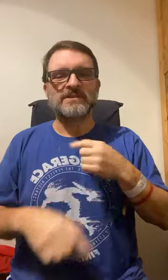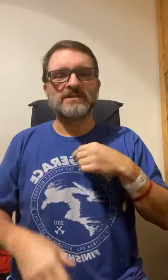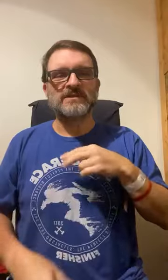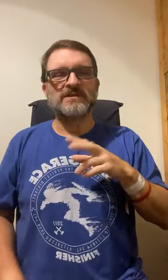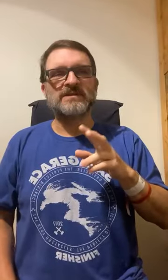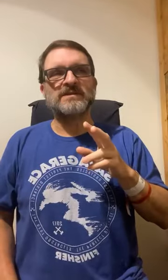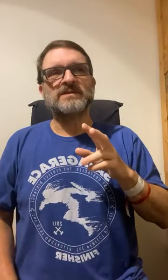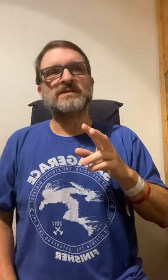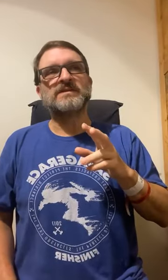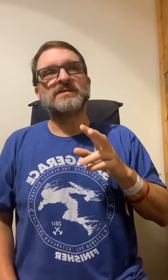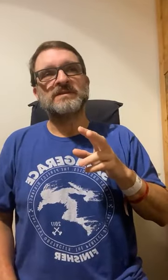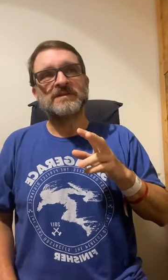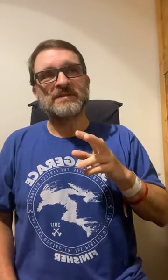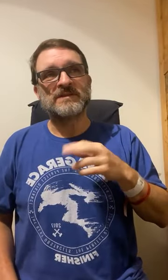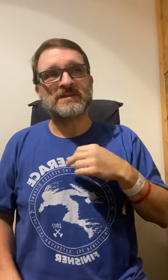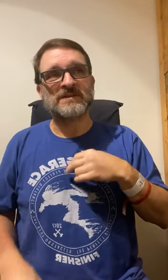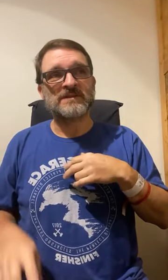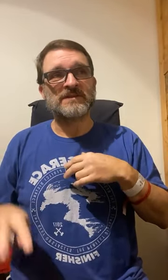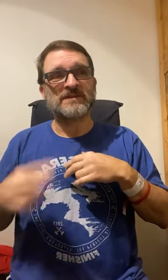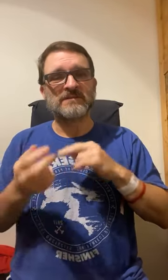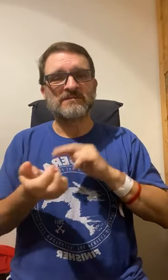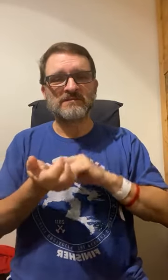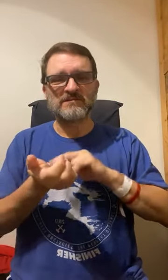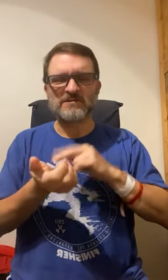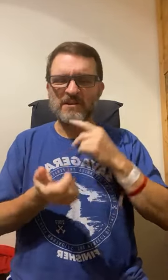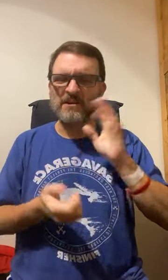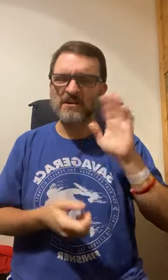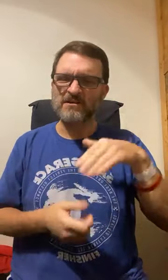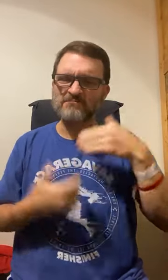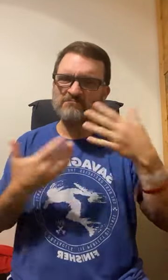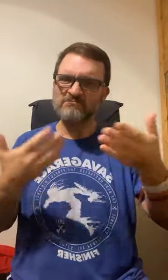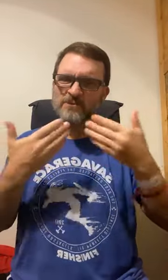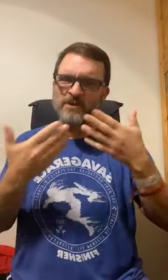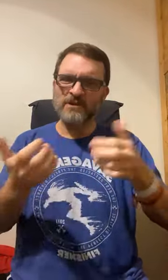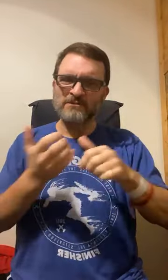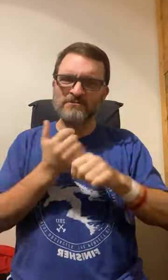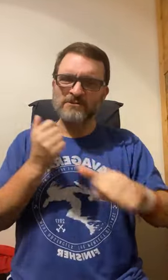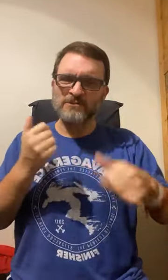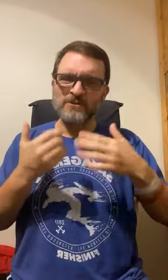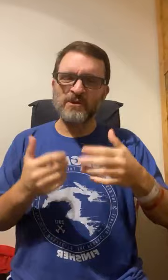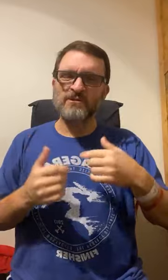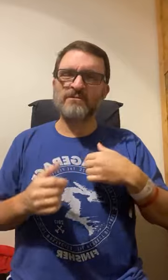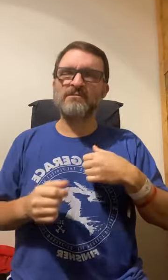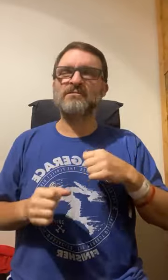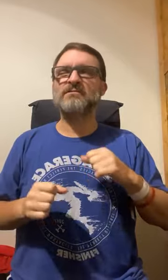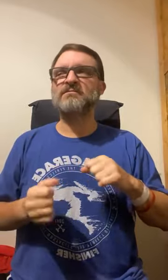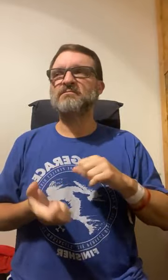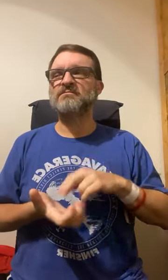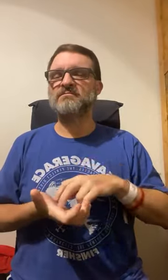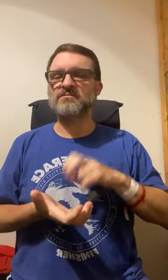I looked at the clock and 45 minutes had passed. The nurse came in and said go ahead and try to do a bowel movement.